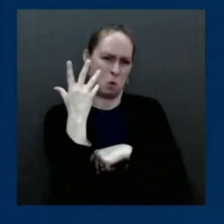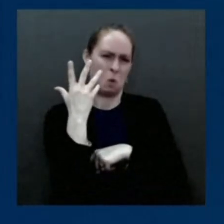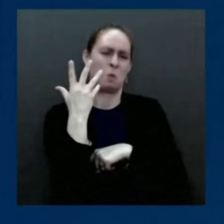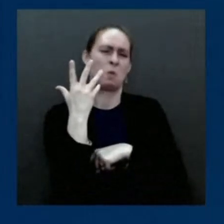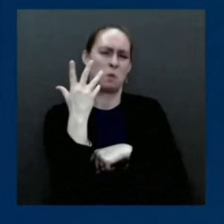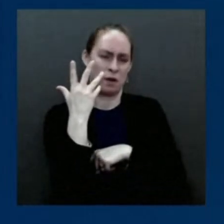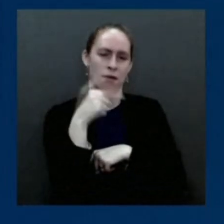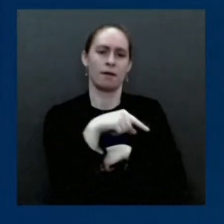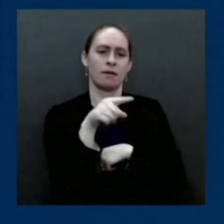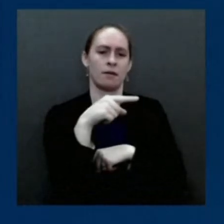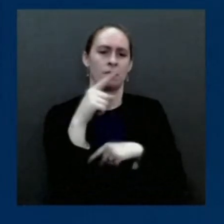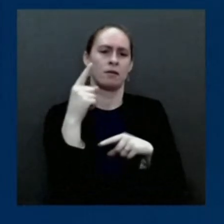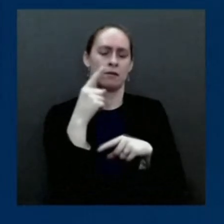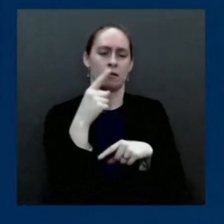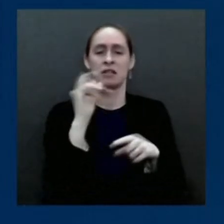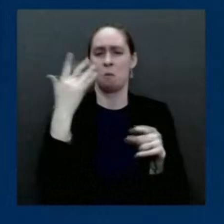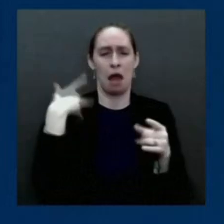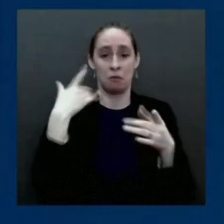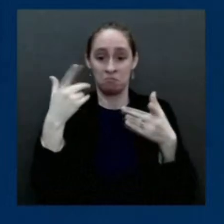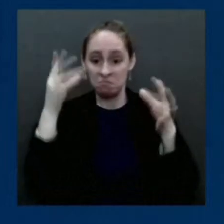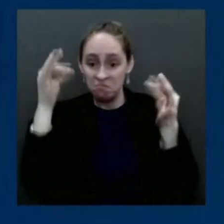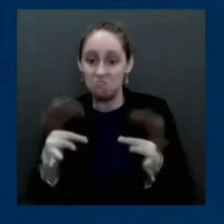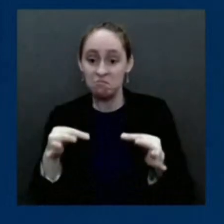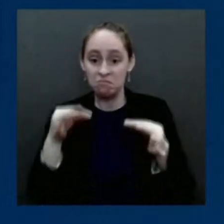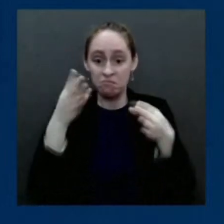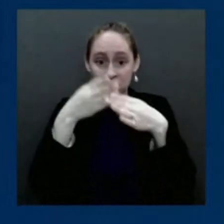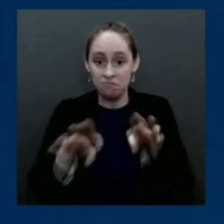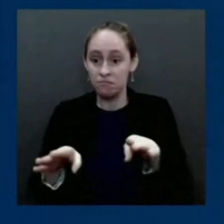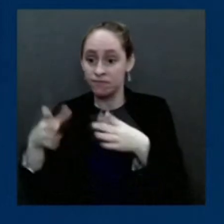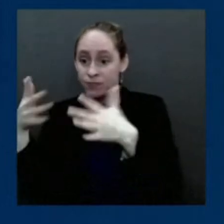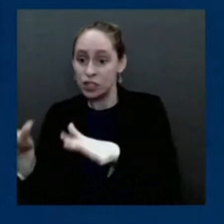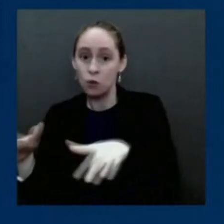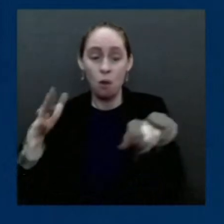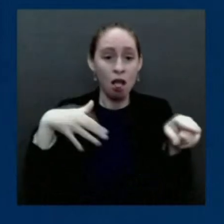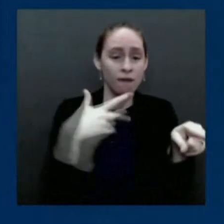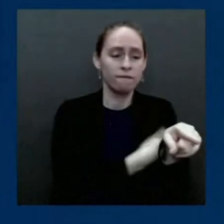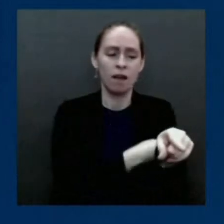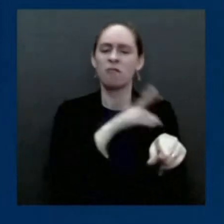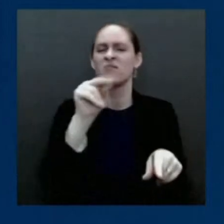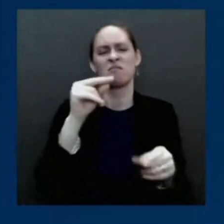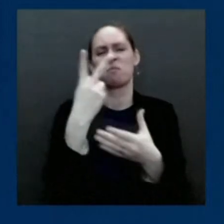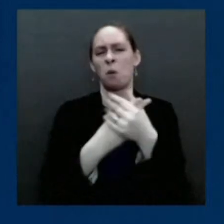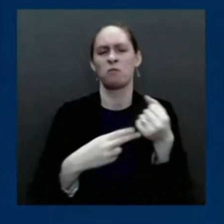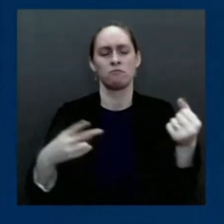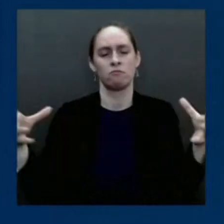DIDN'T HAVE ENOUGH TO DISTINGUISH BETWEEN THE TWO. NEXT QUESTION.